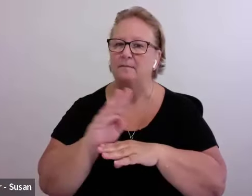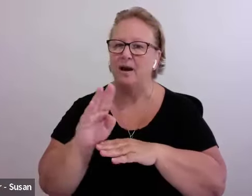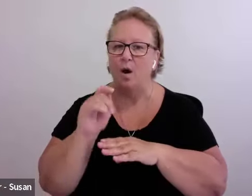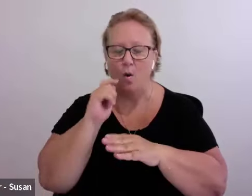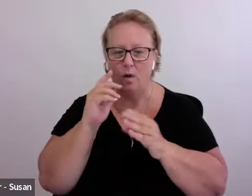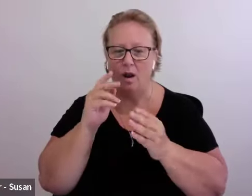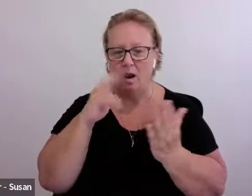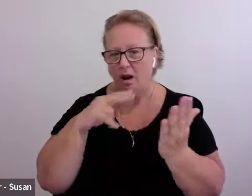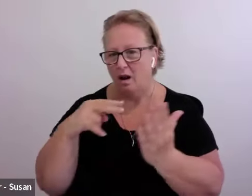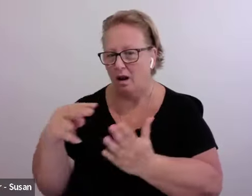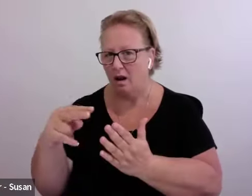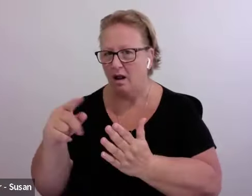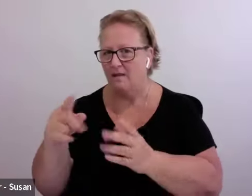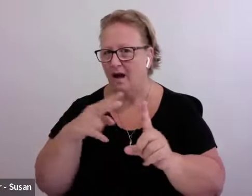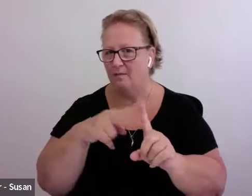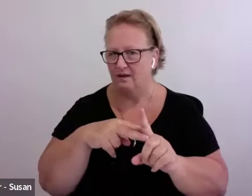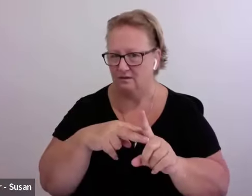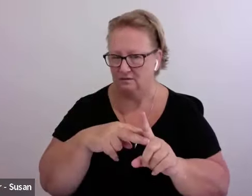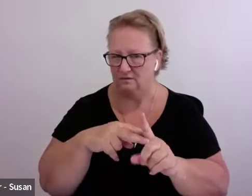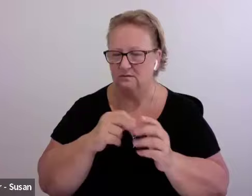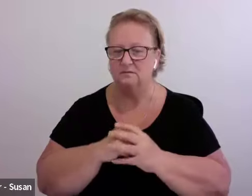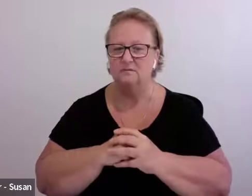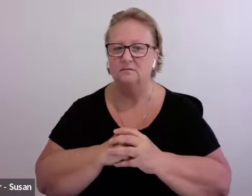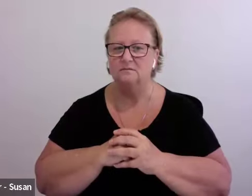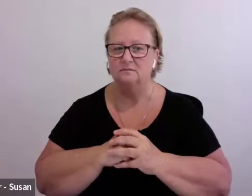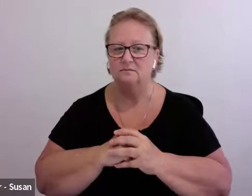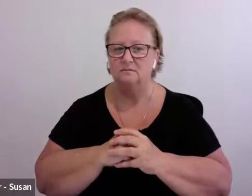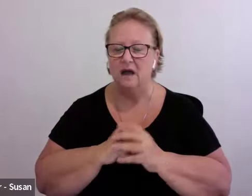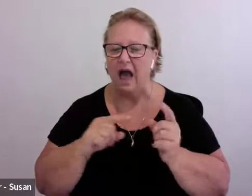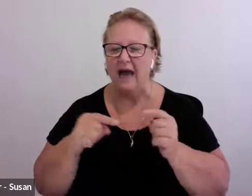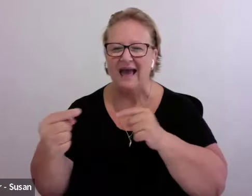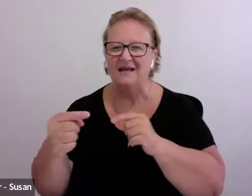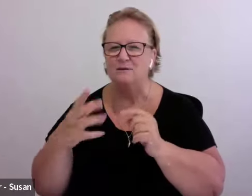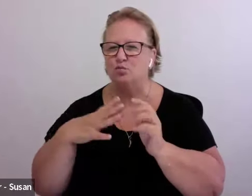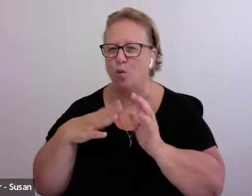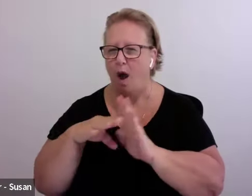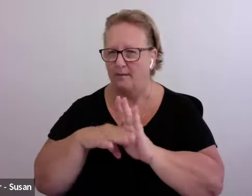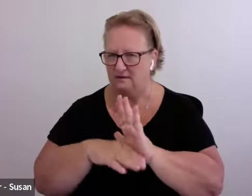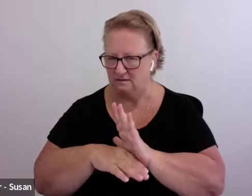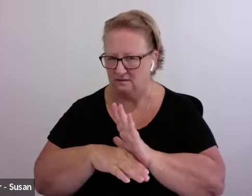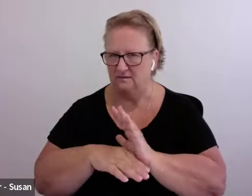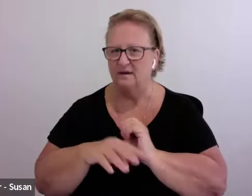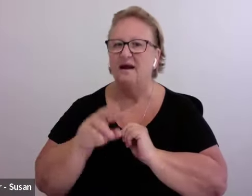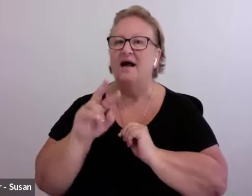application form closes we then move into assessment , and independent review panels will assess eligible